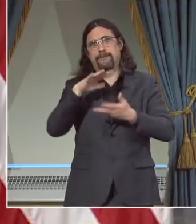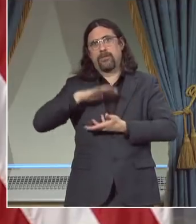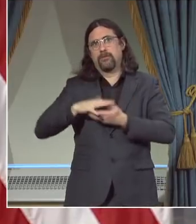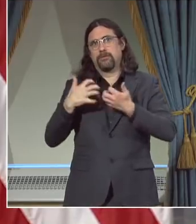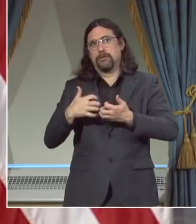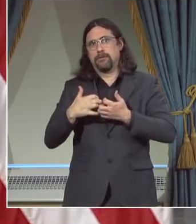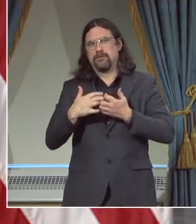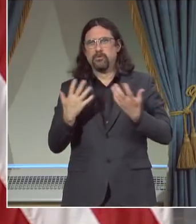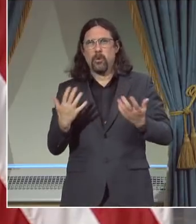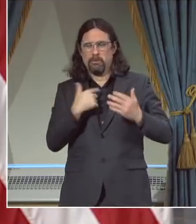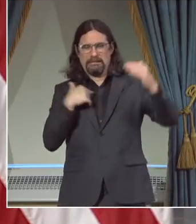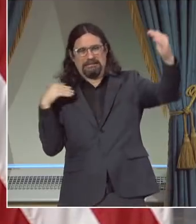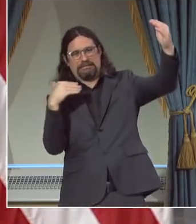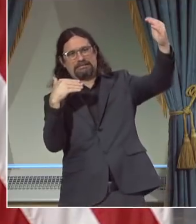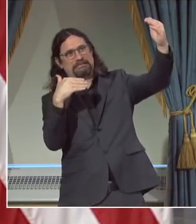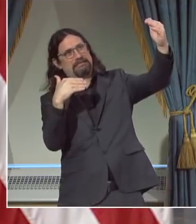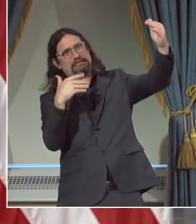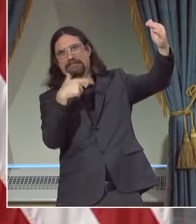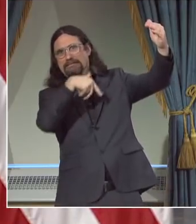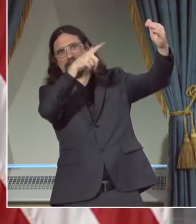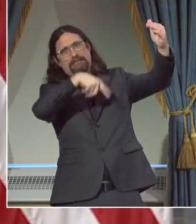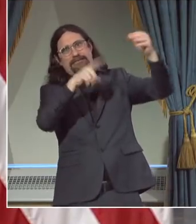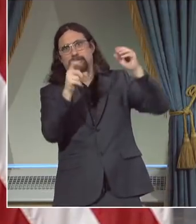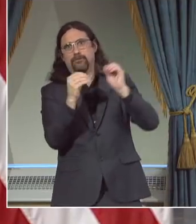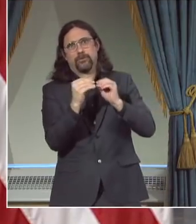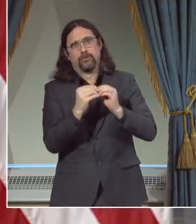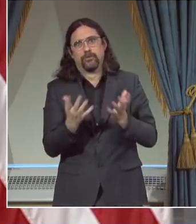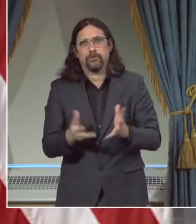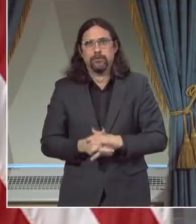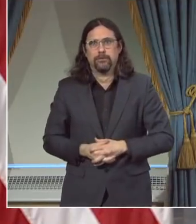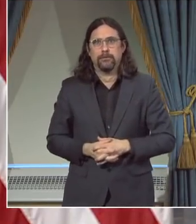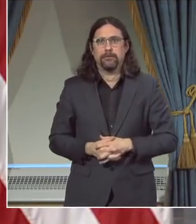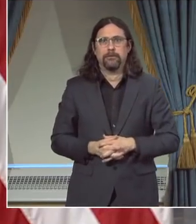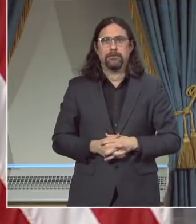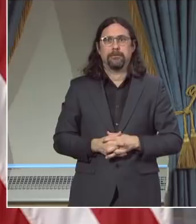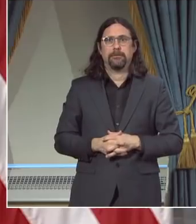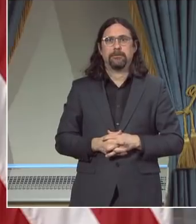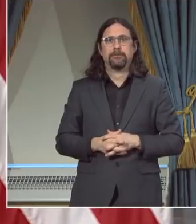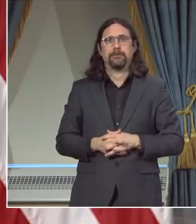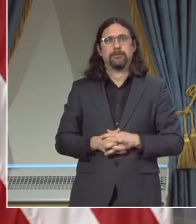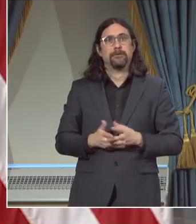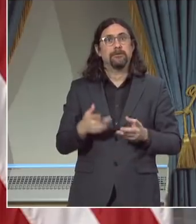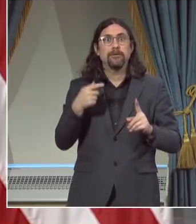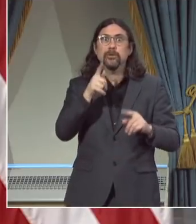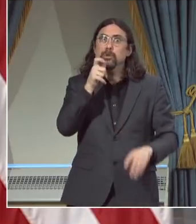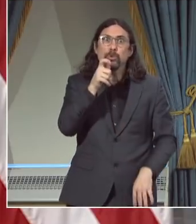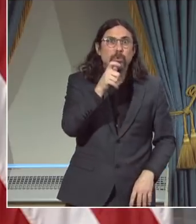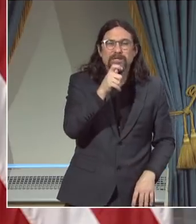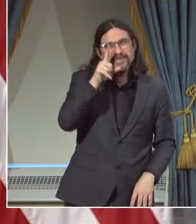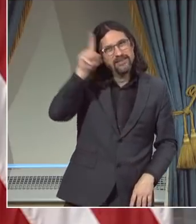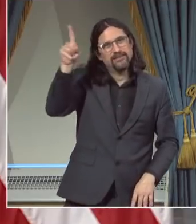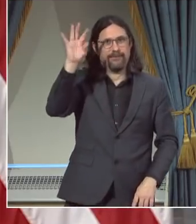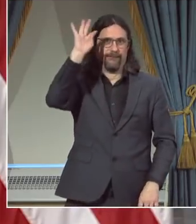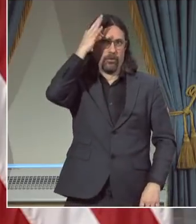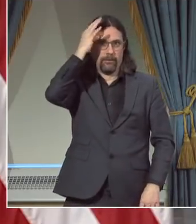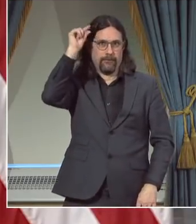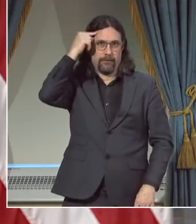BIG DENT BETENWE DIFFERENT SOURCES TOGET OWTA RD THAT 15,000. WE HAVE A LONG, LONG WAY TO GO. WE STILL NEED TO SEE THE FEDERAL